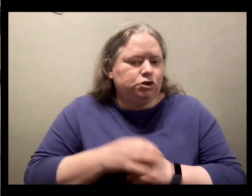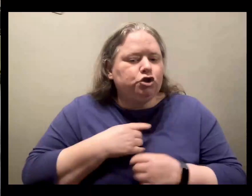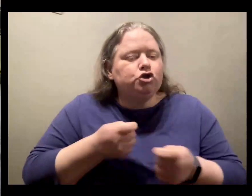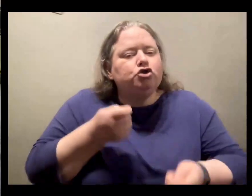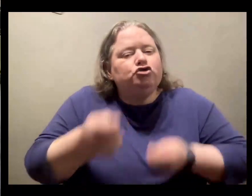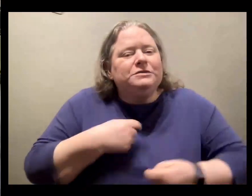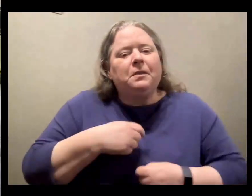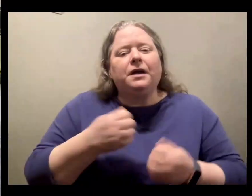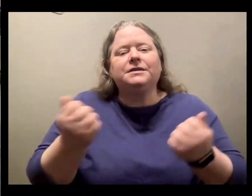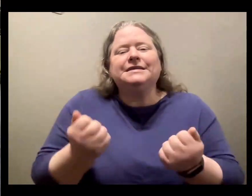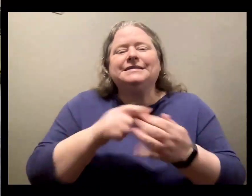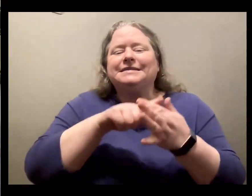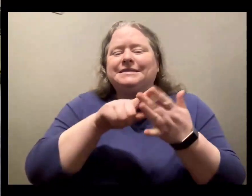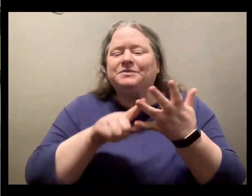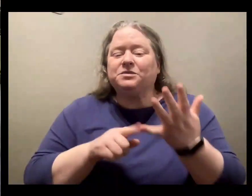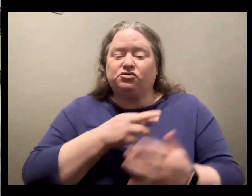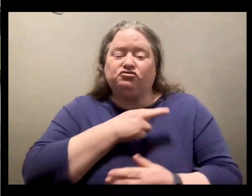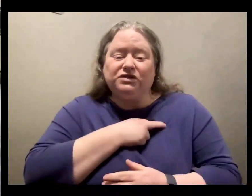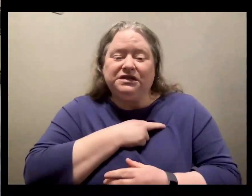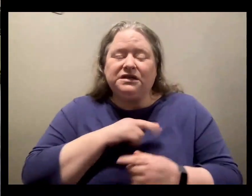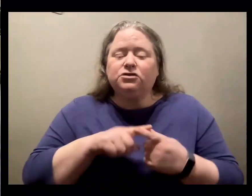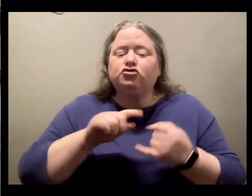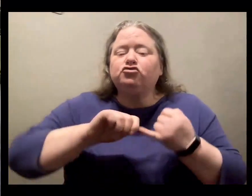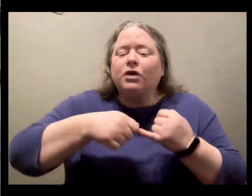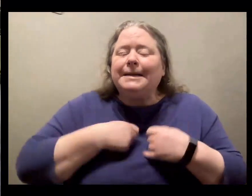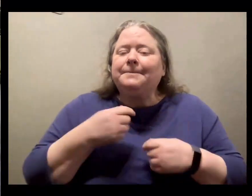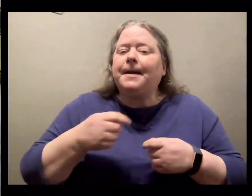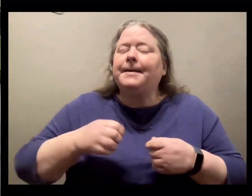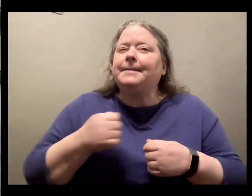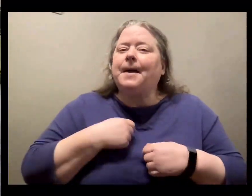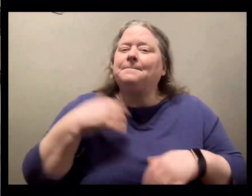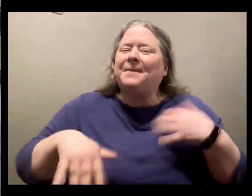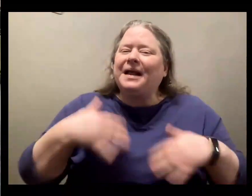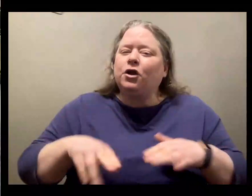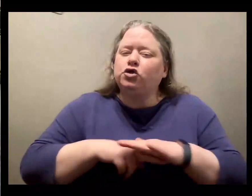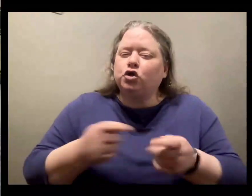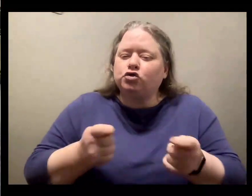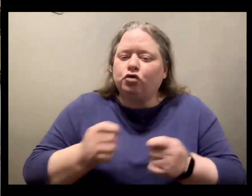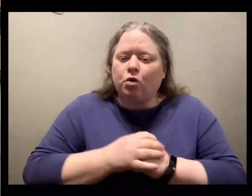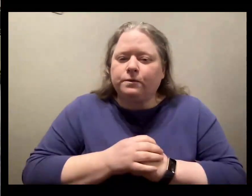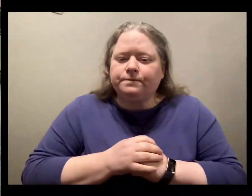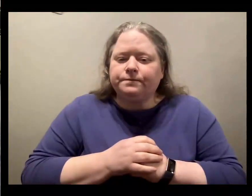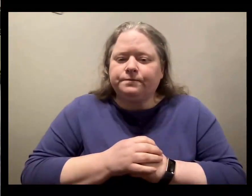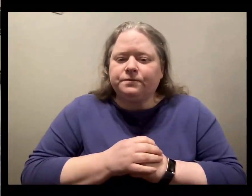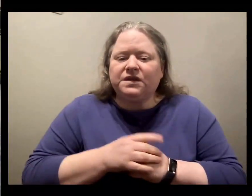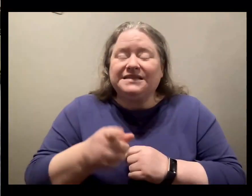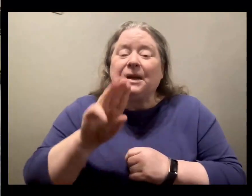It's to treat my symptoms, really, and to try and keep my pain under control.